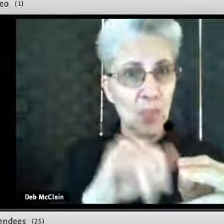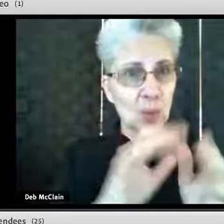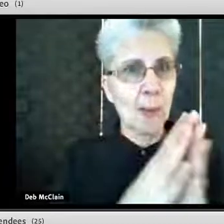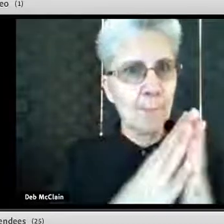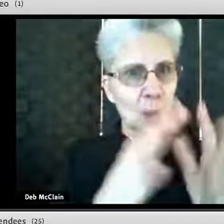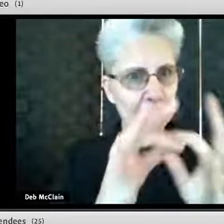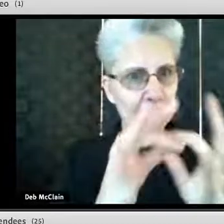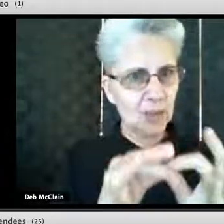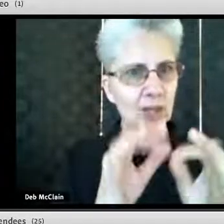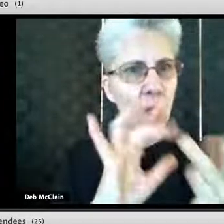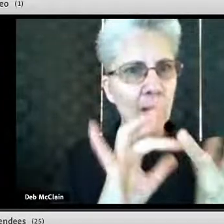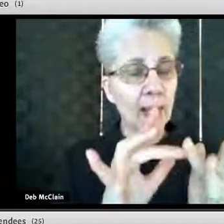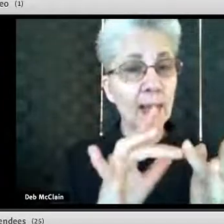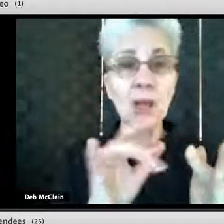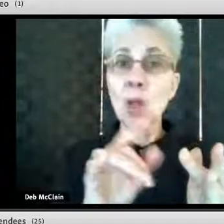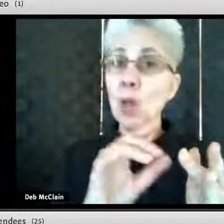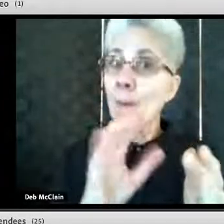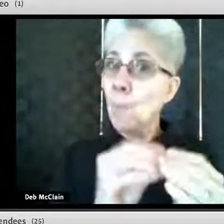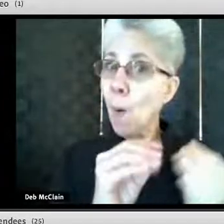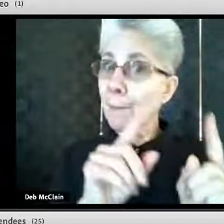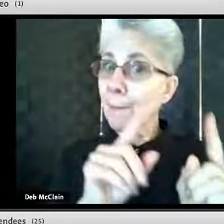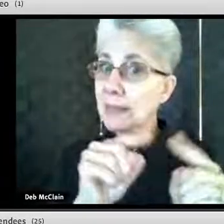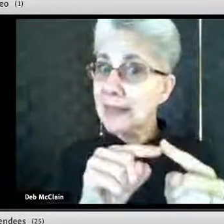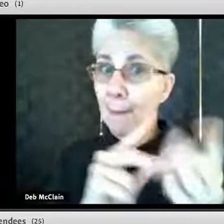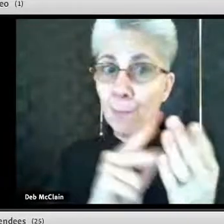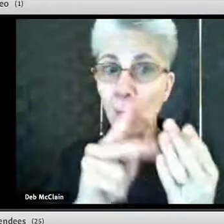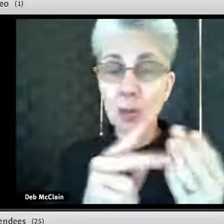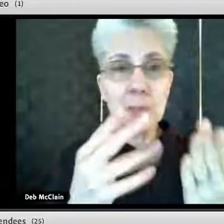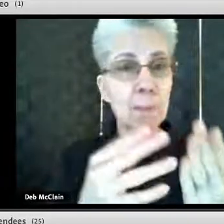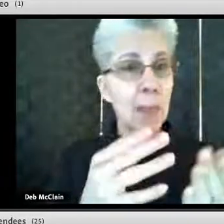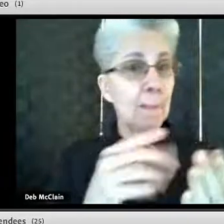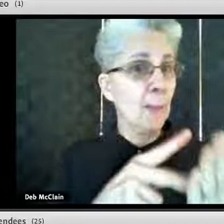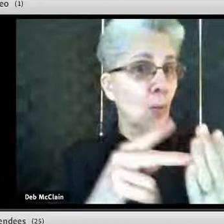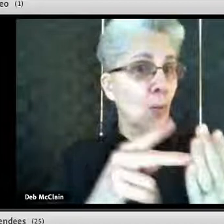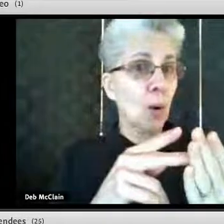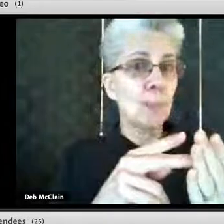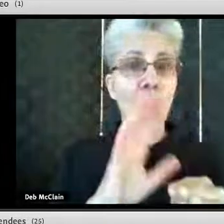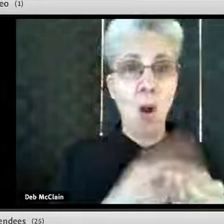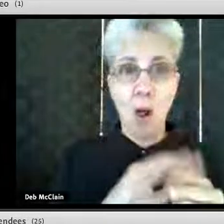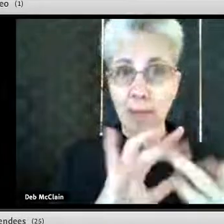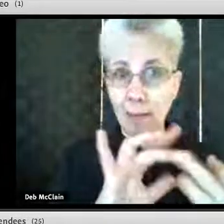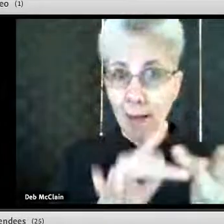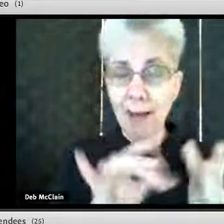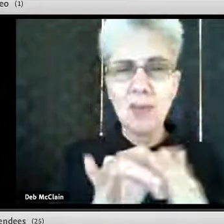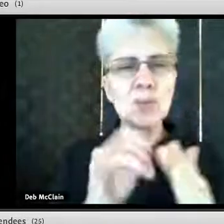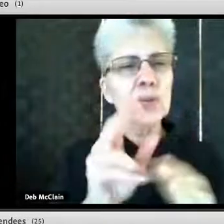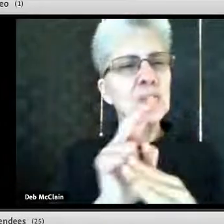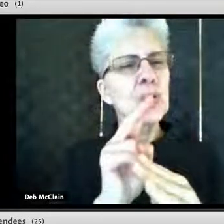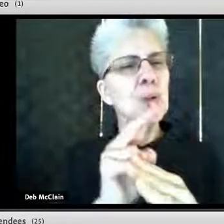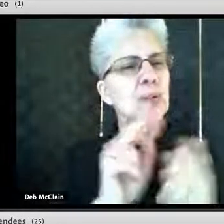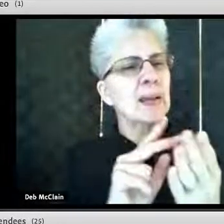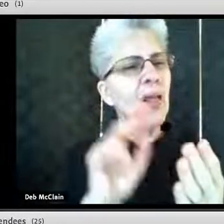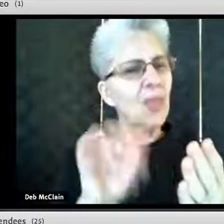Do more people come to your programs? Maybe your programs are virtual and that's what you're using the platform for.